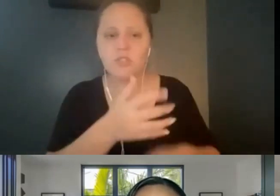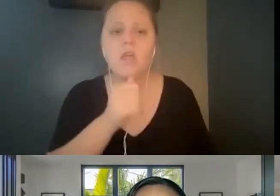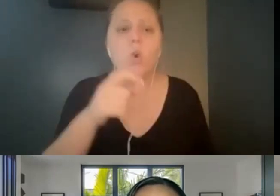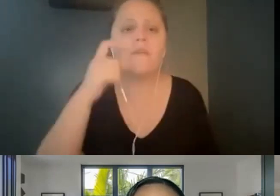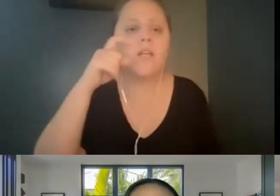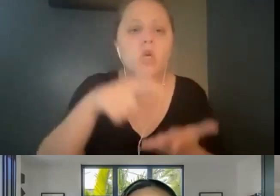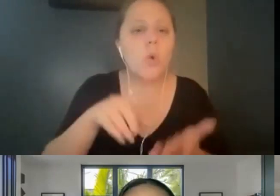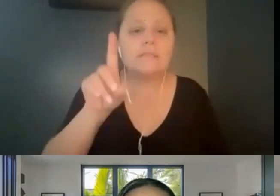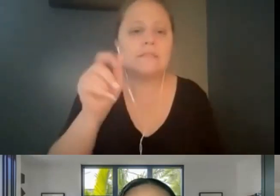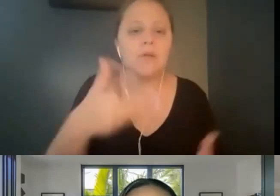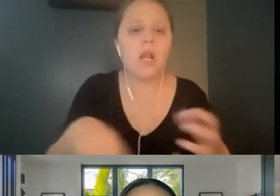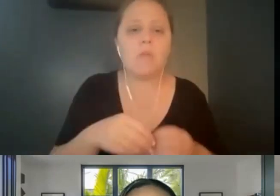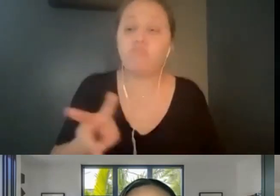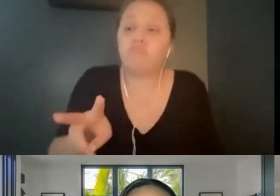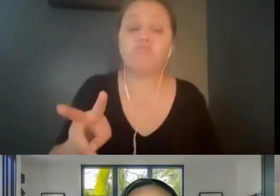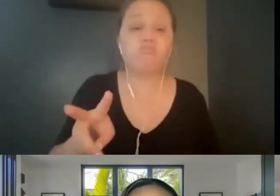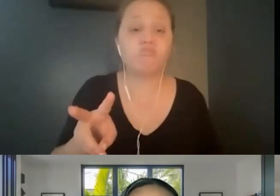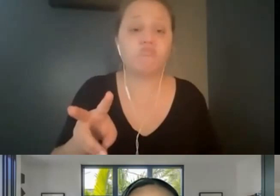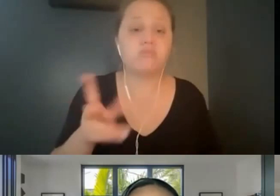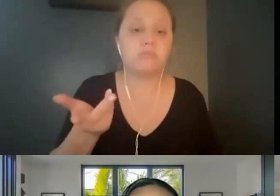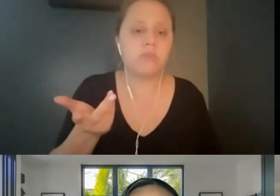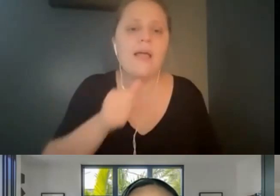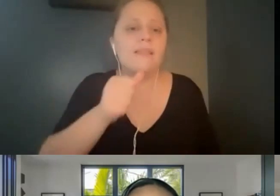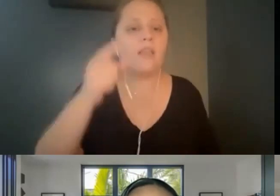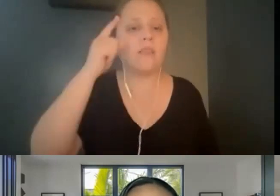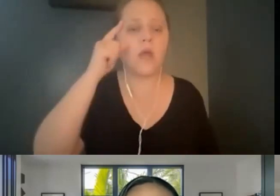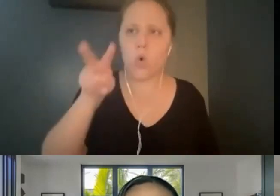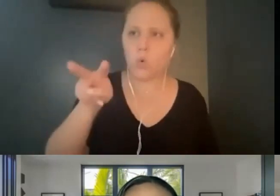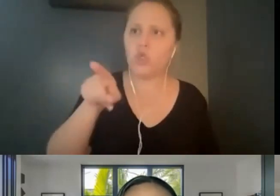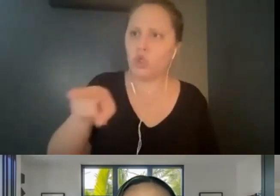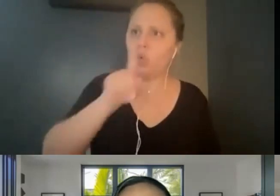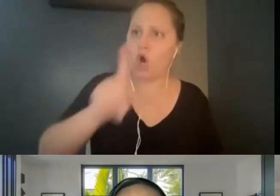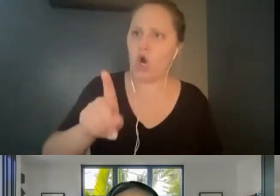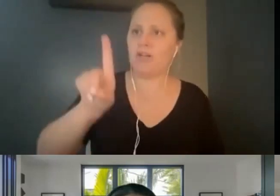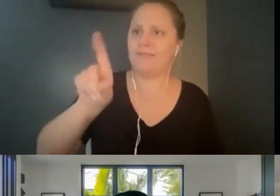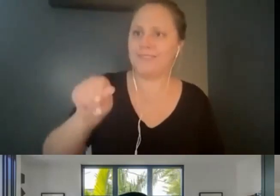They no longer see you as a disabled employee. They